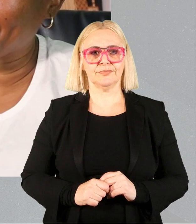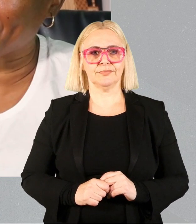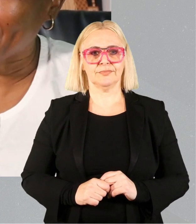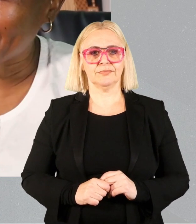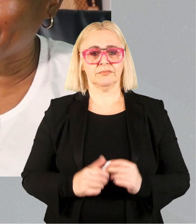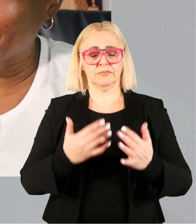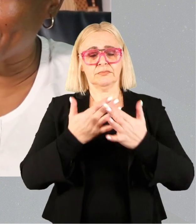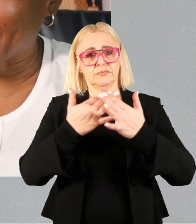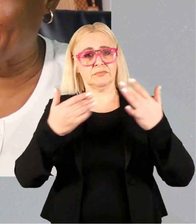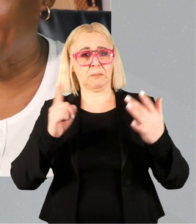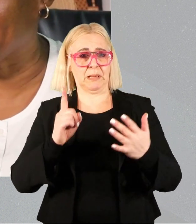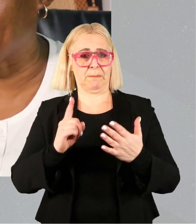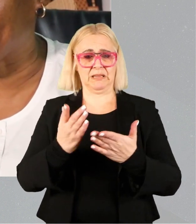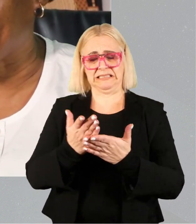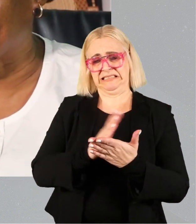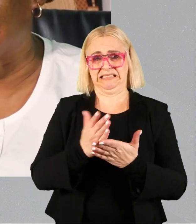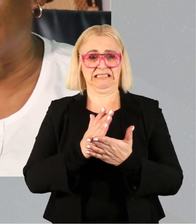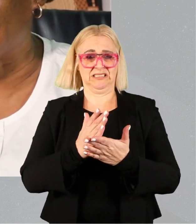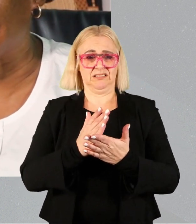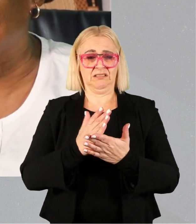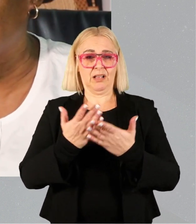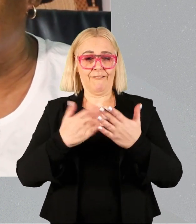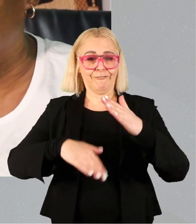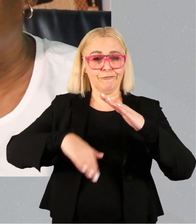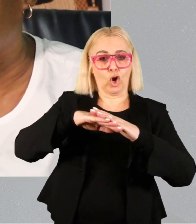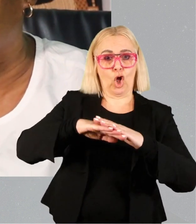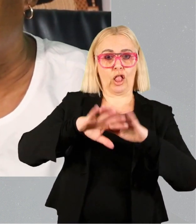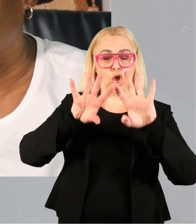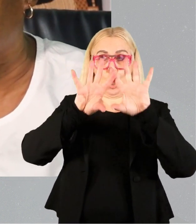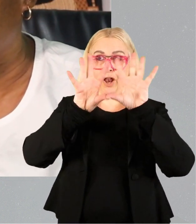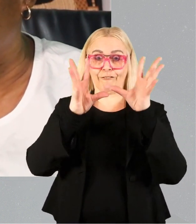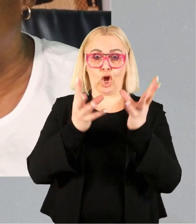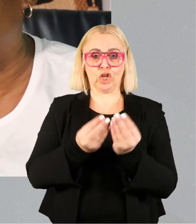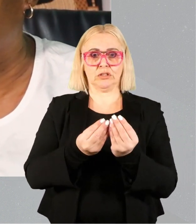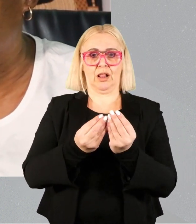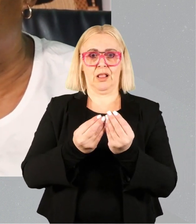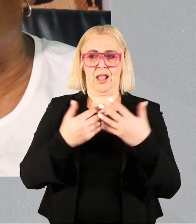There is a lot of scepticism around, you know, is Universal Health Coverage possible?